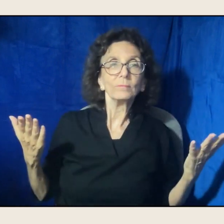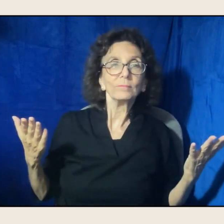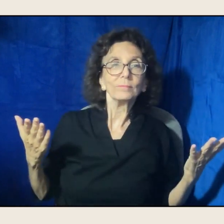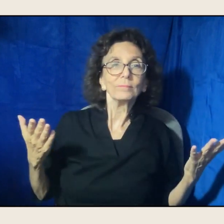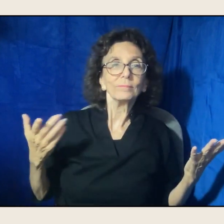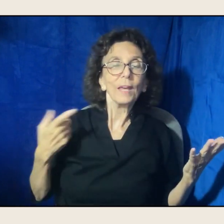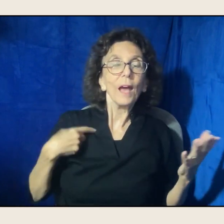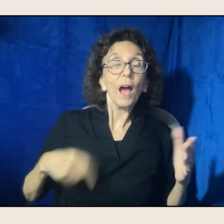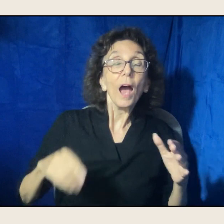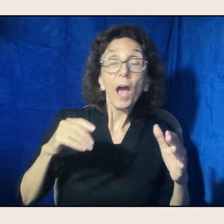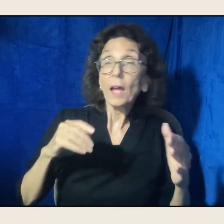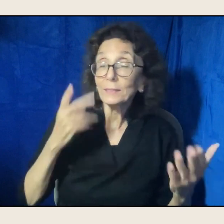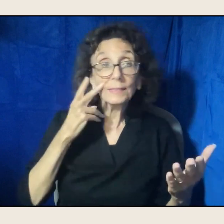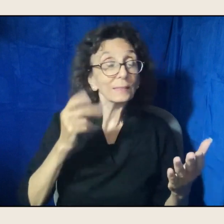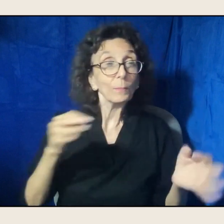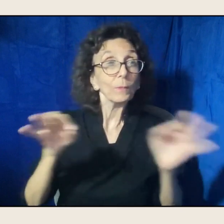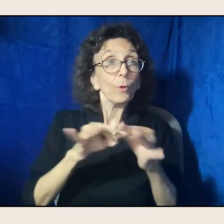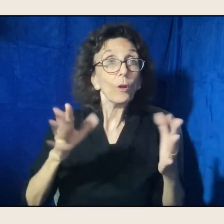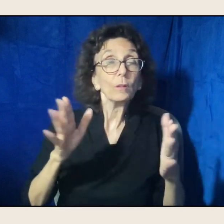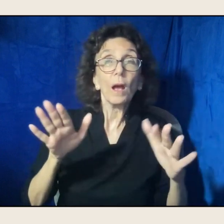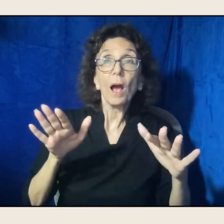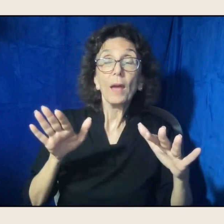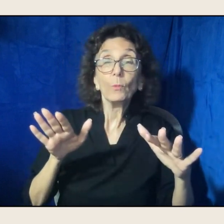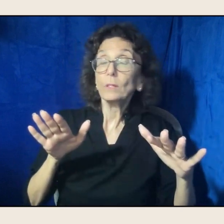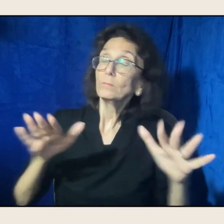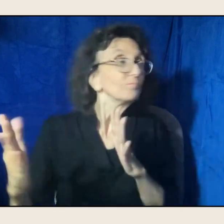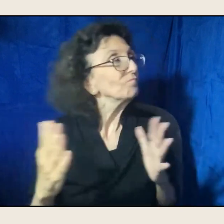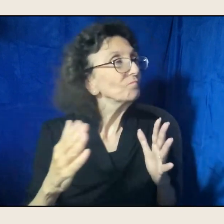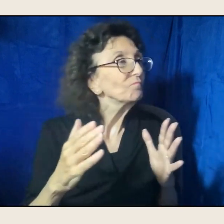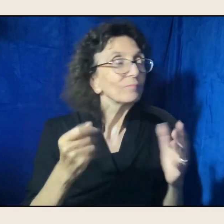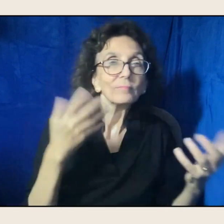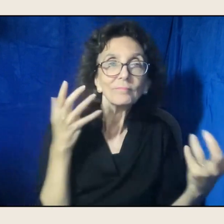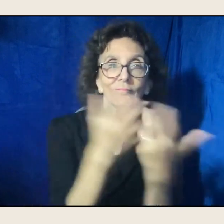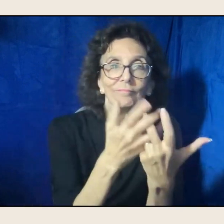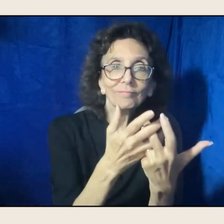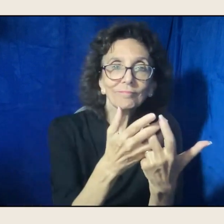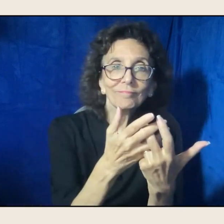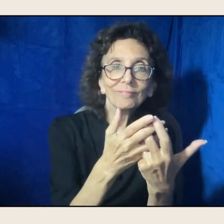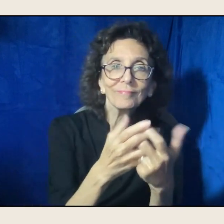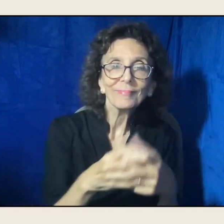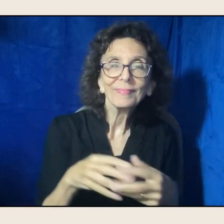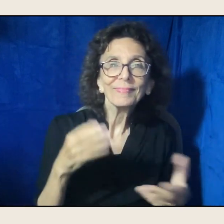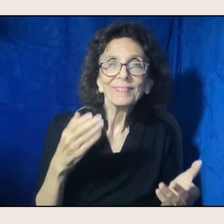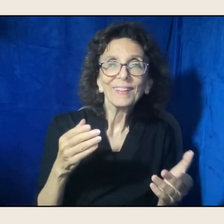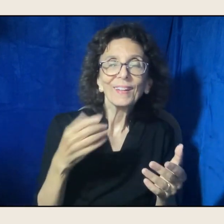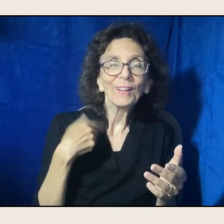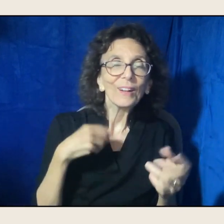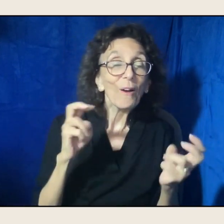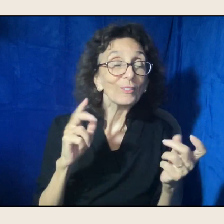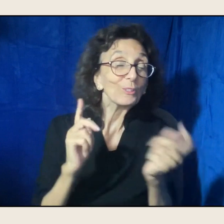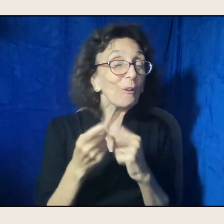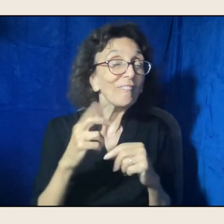to find that dime, or much more than a dime, in order to make somebody's day, you see? 'Cause ultimately, .